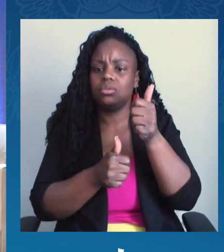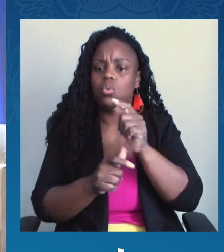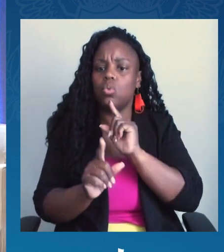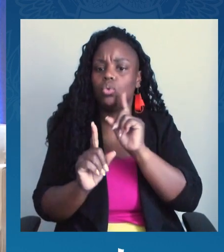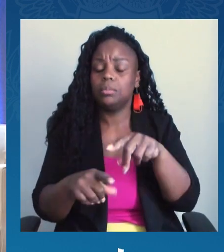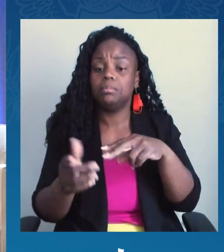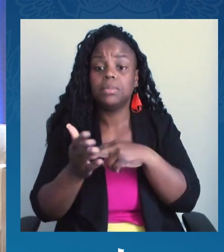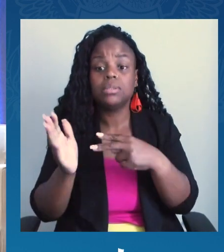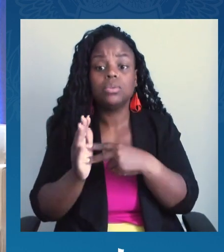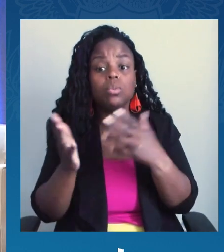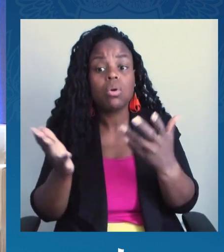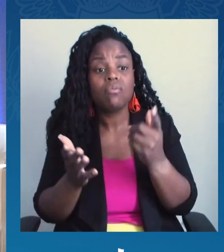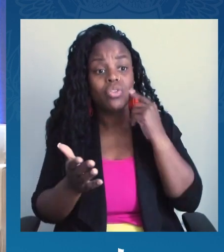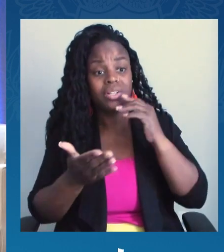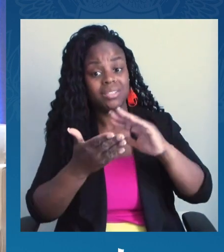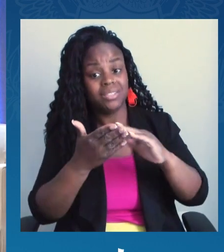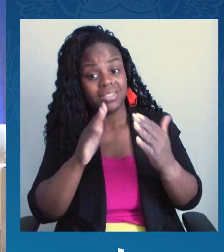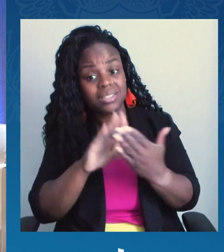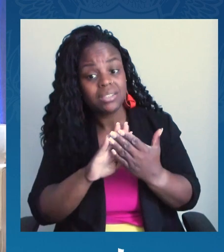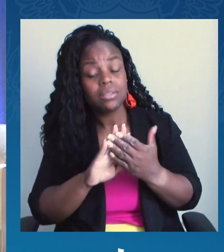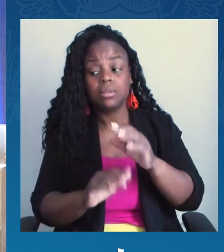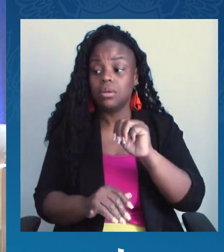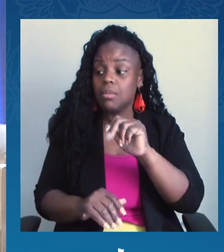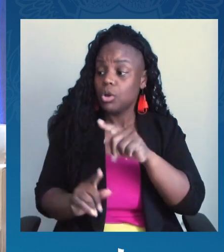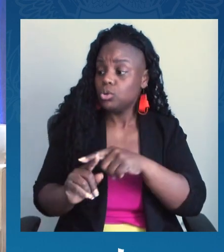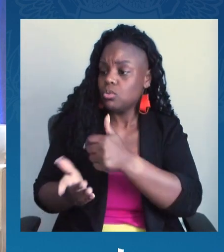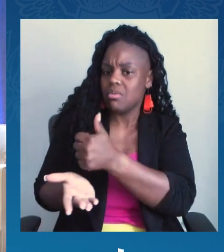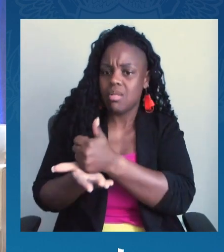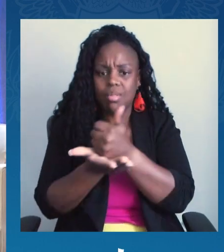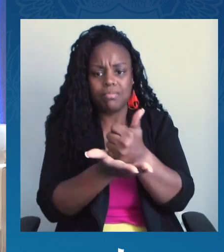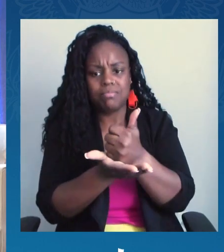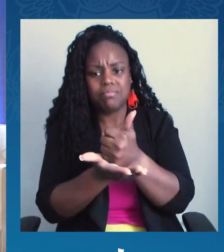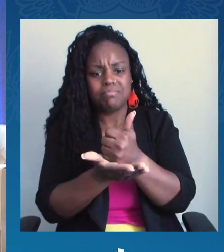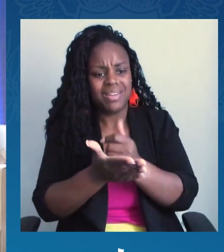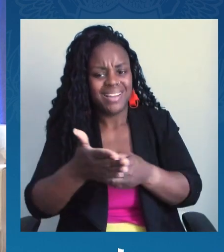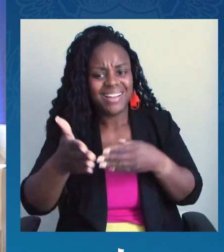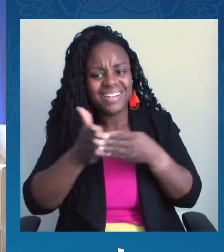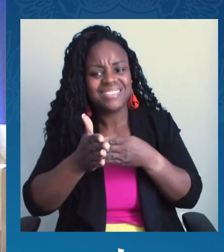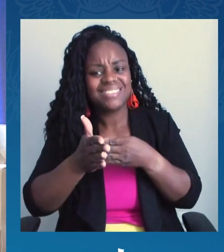to help us combat crime across our communities? The Vice President: Mm.